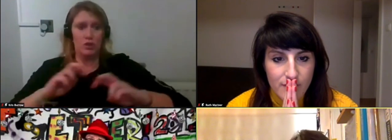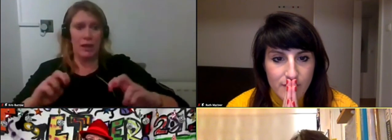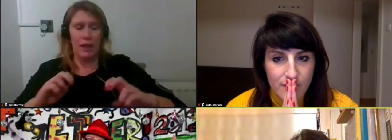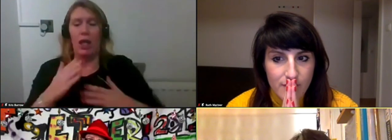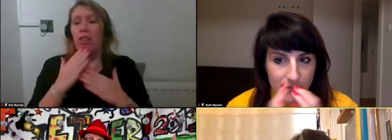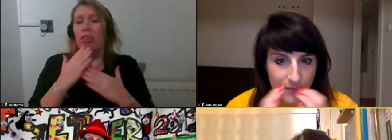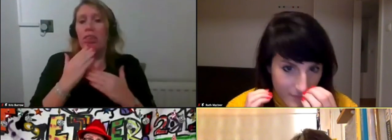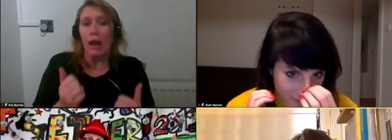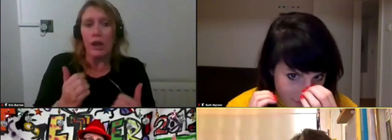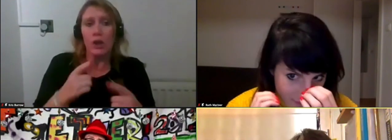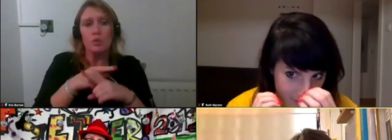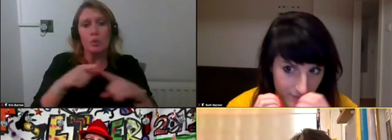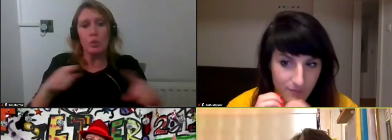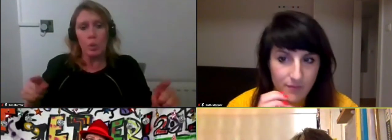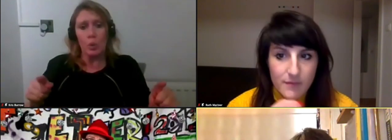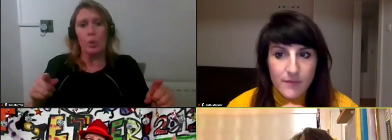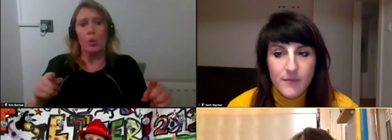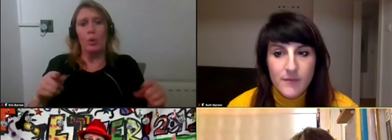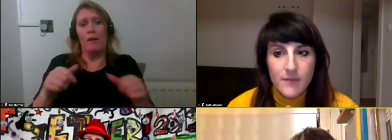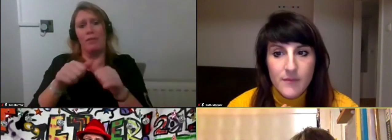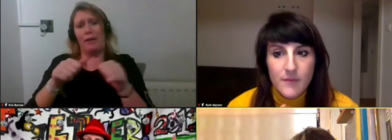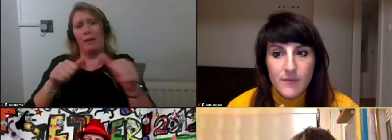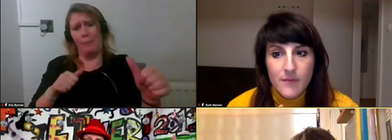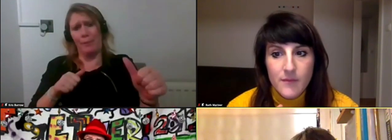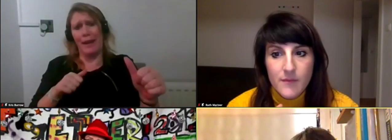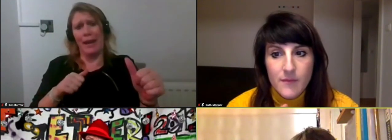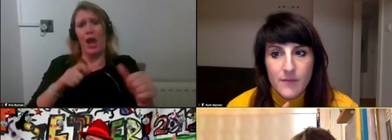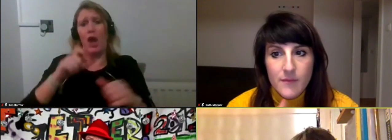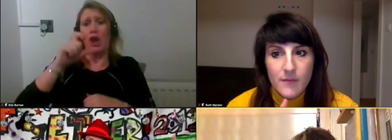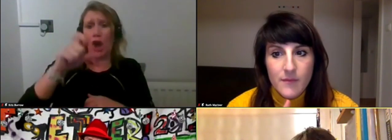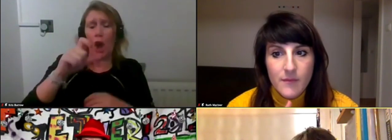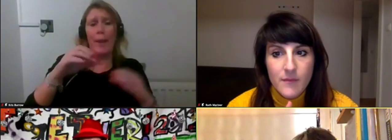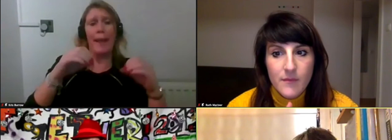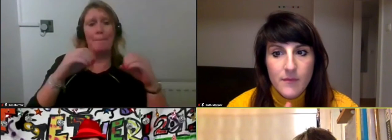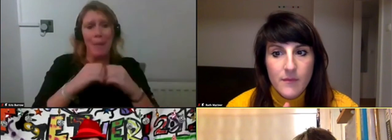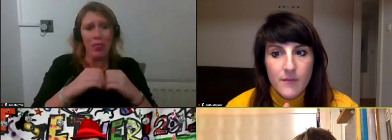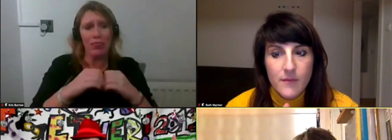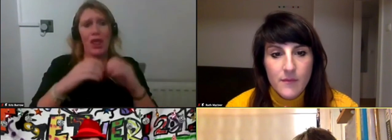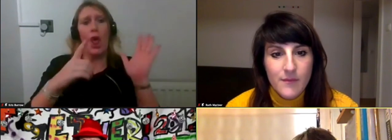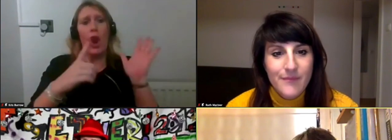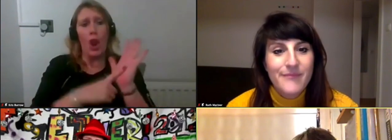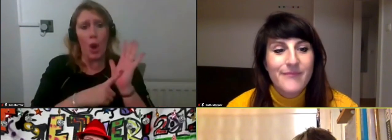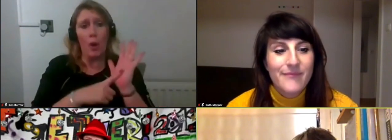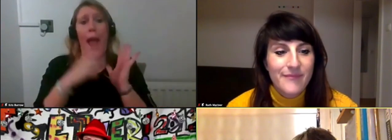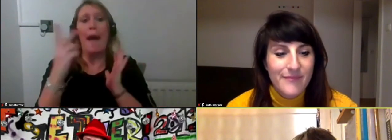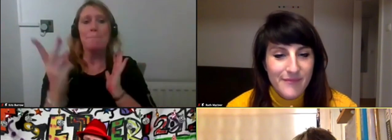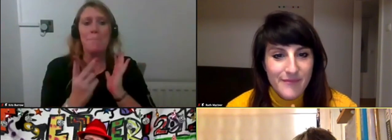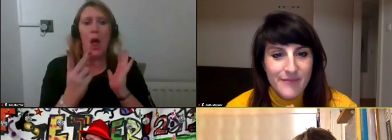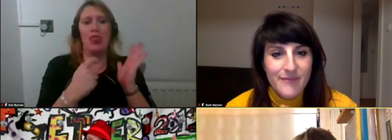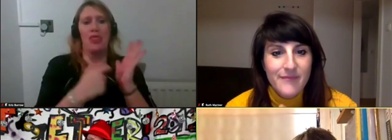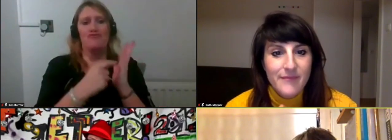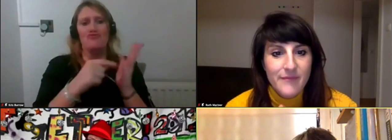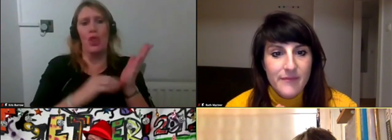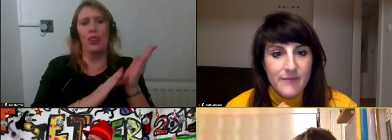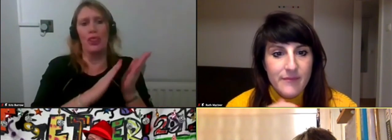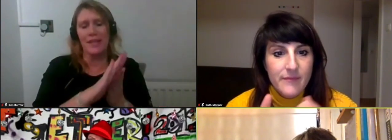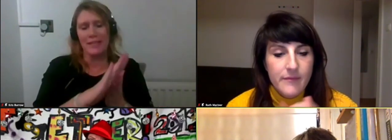of the company, Chloe, Bethan, Laura, both Ruths, we can't wait to see the live